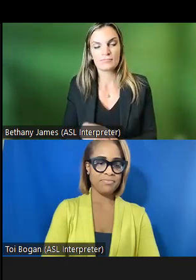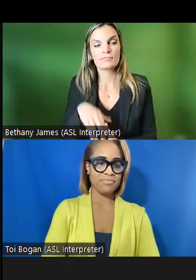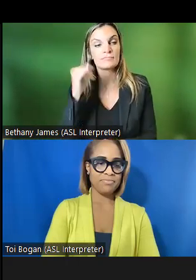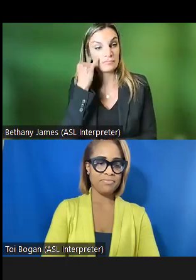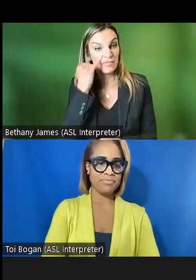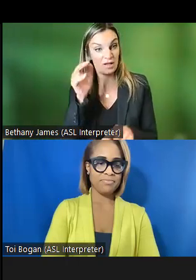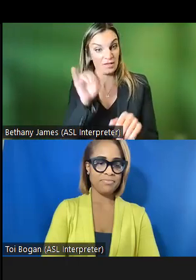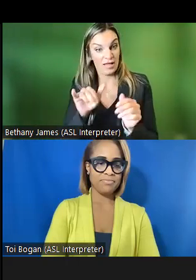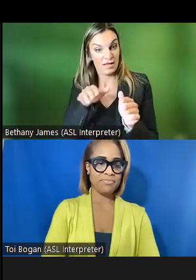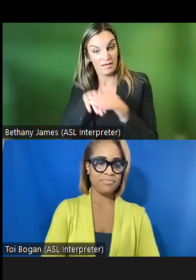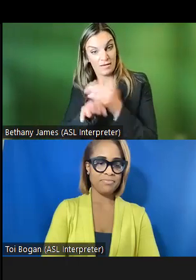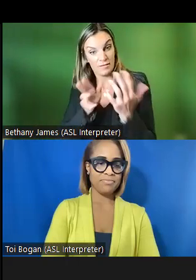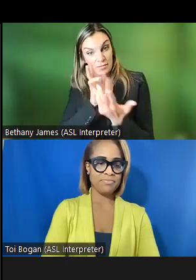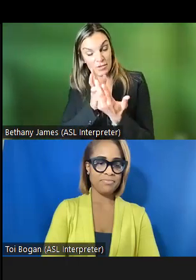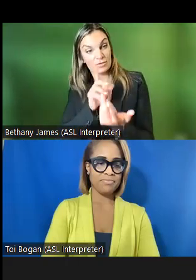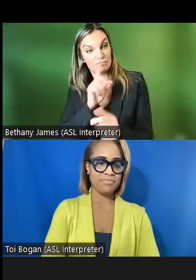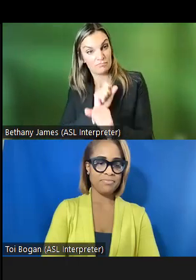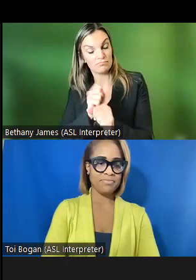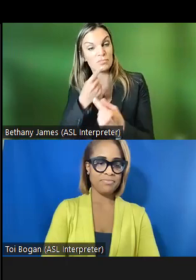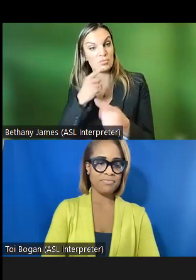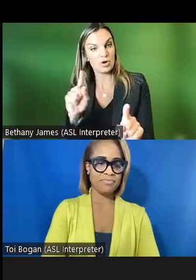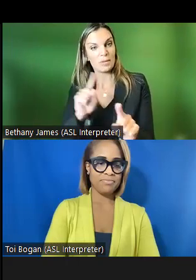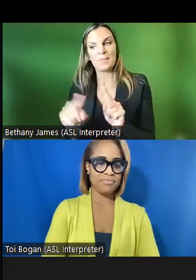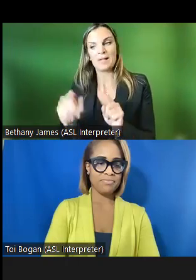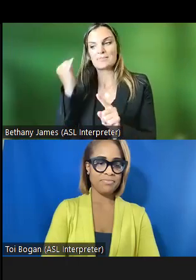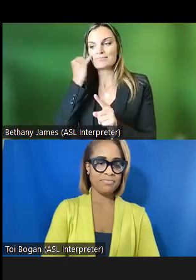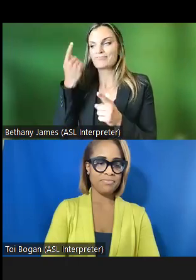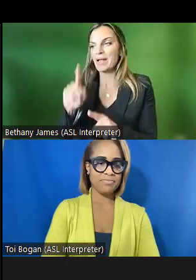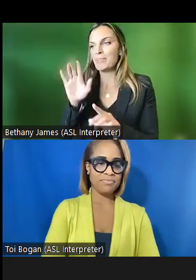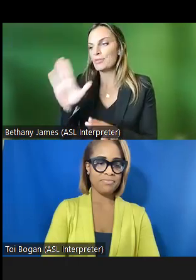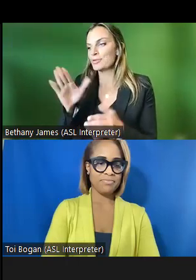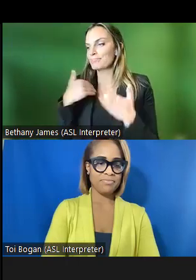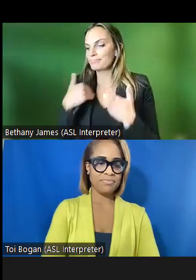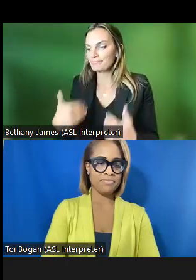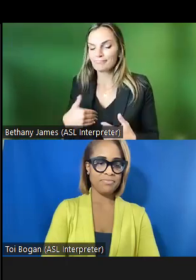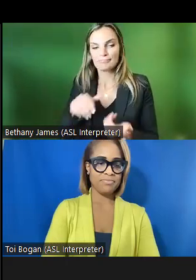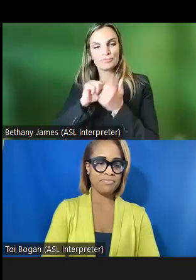But if things change for the person as far as their condition or technology or accommodations